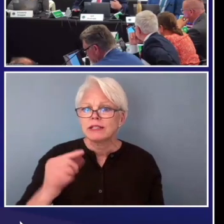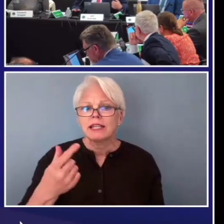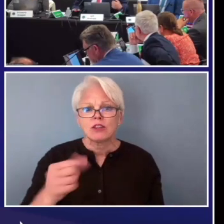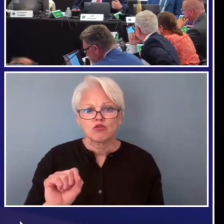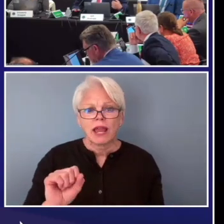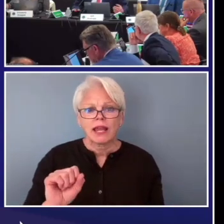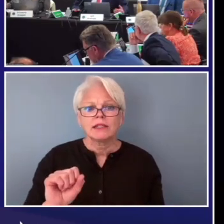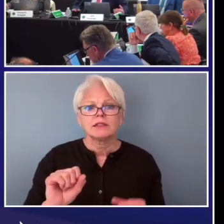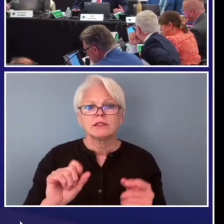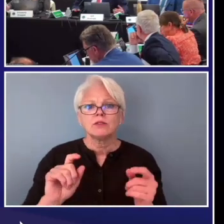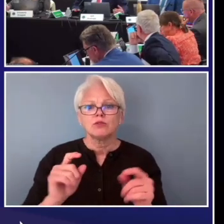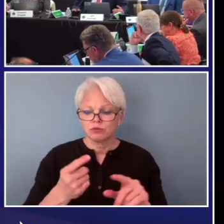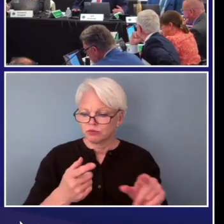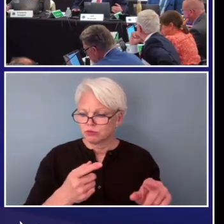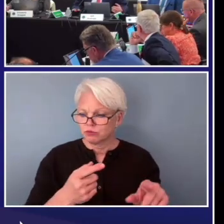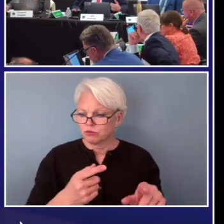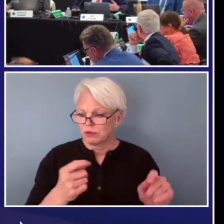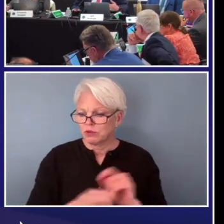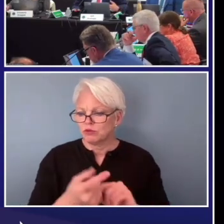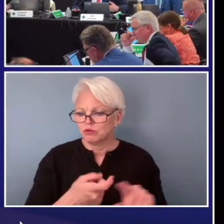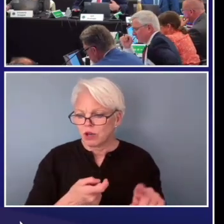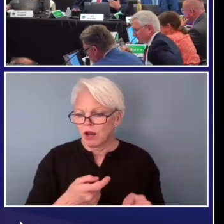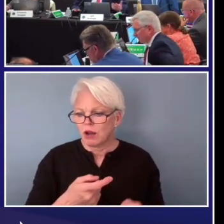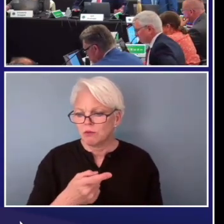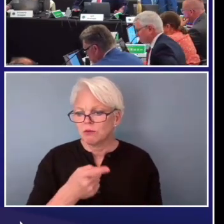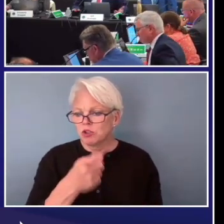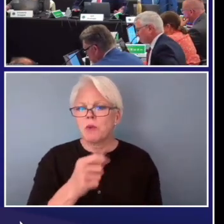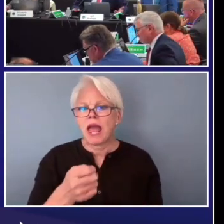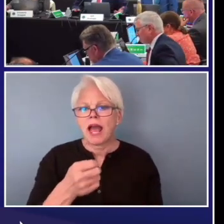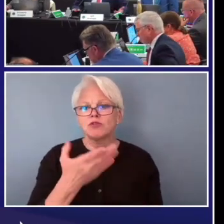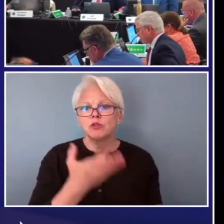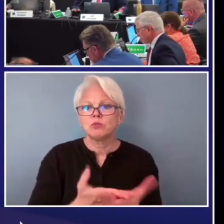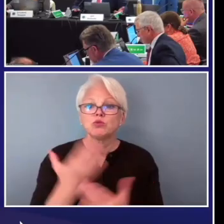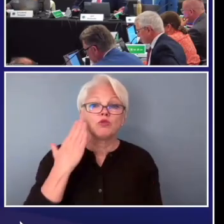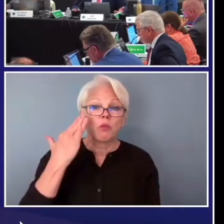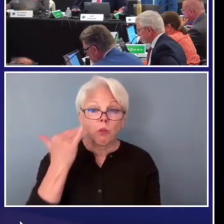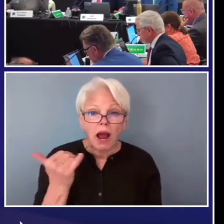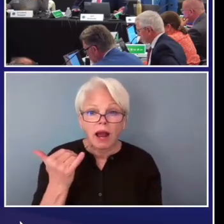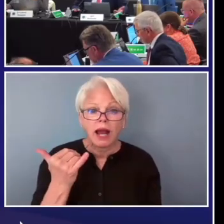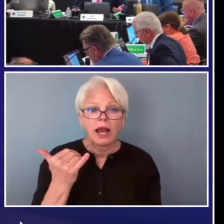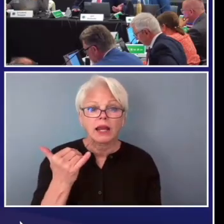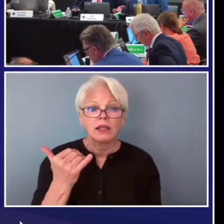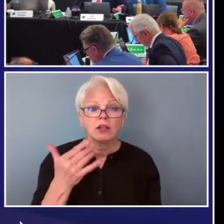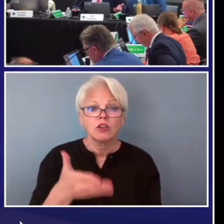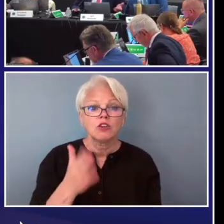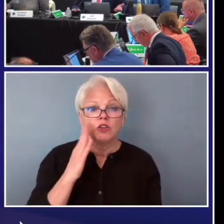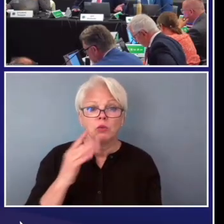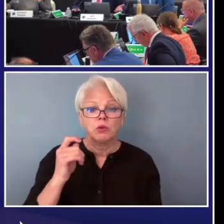have to, you have to prove why you're, um, going to make the change to basically assuming